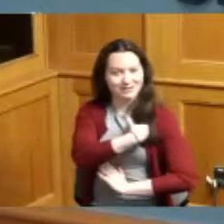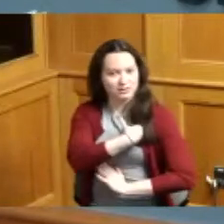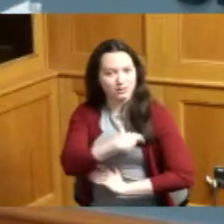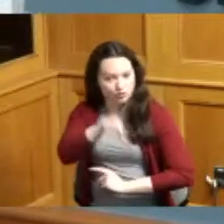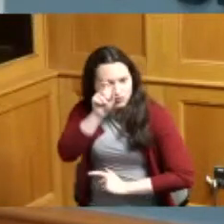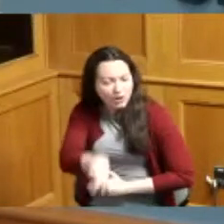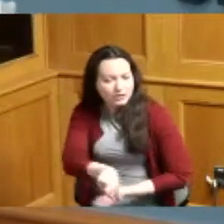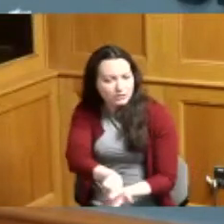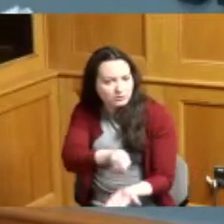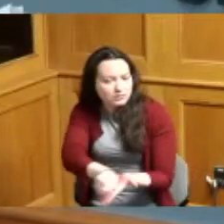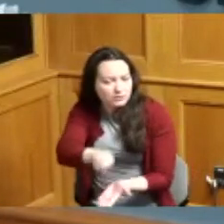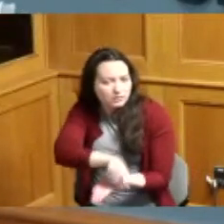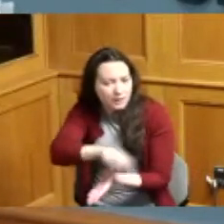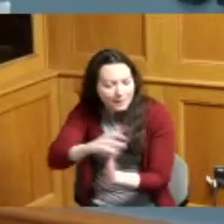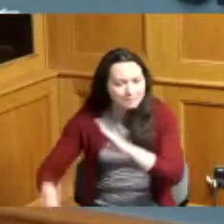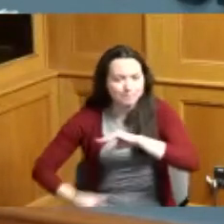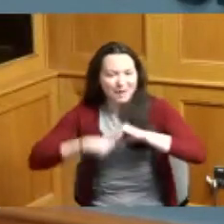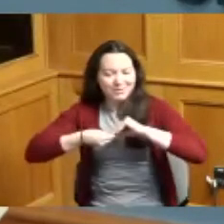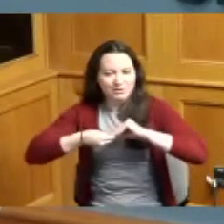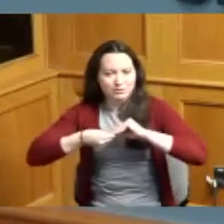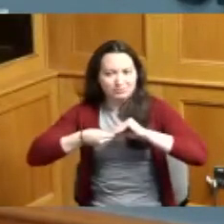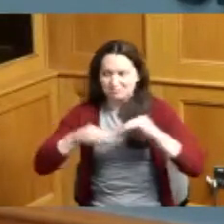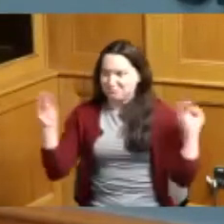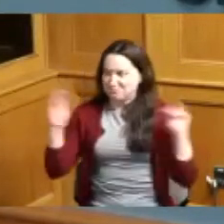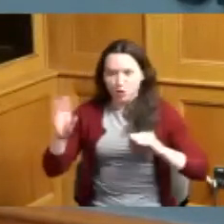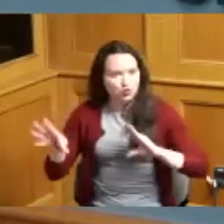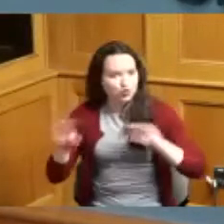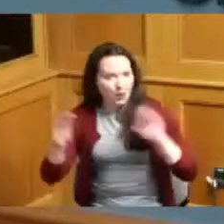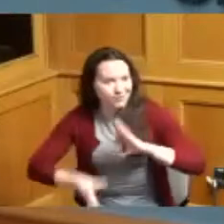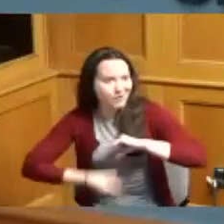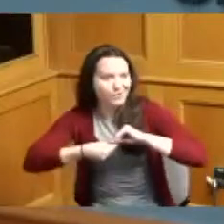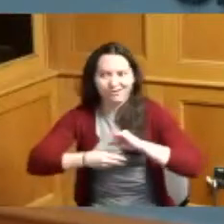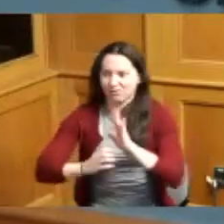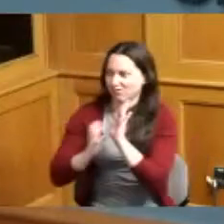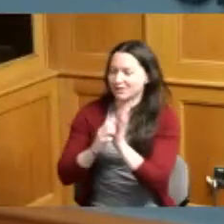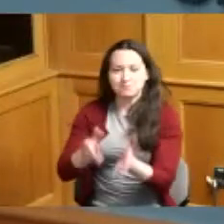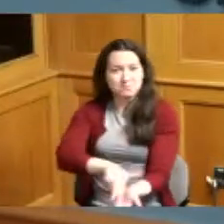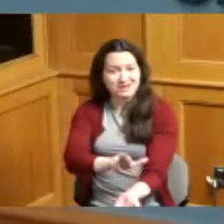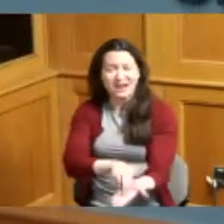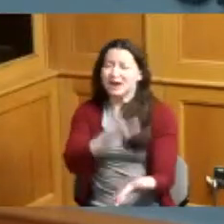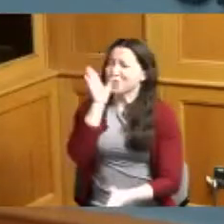be an amendment and we don't have an amendment so we'll sign this saying we're going to do x y and z